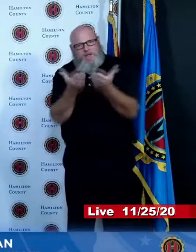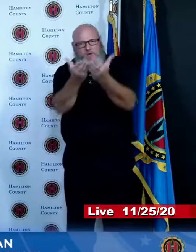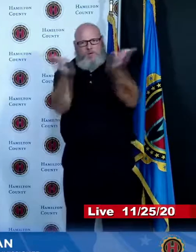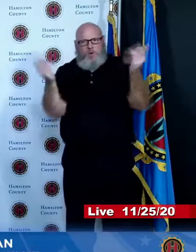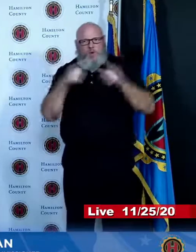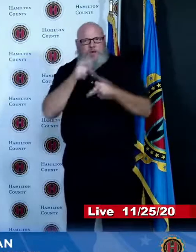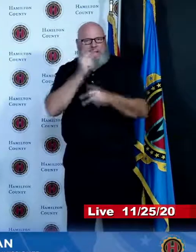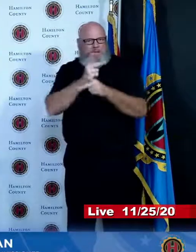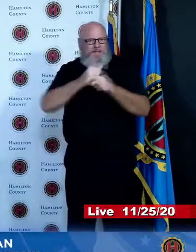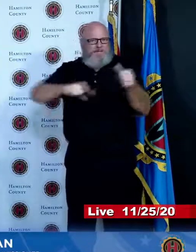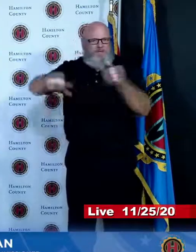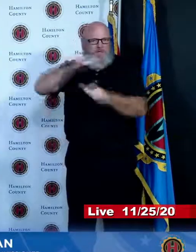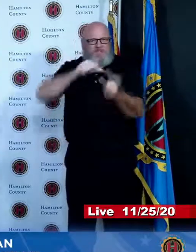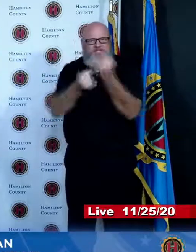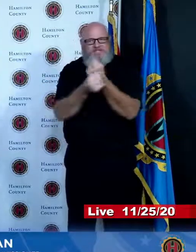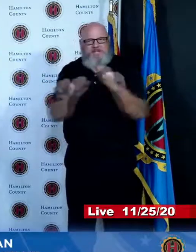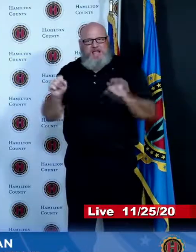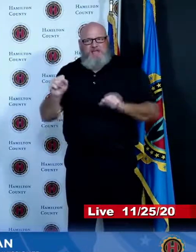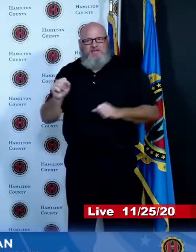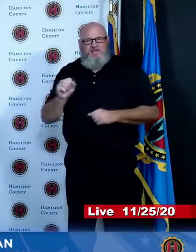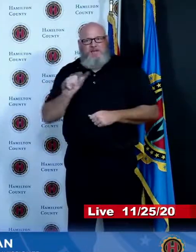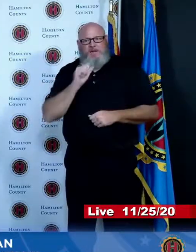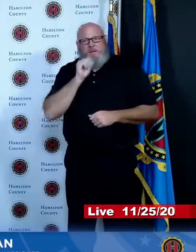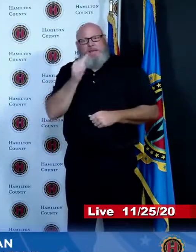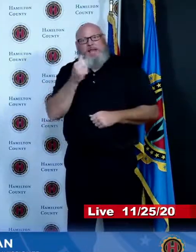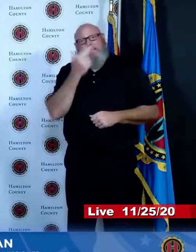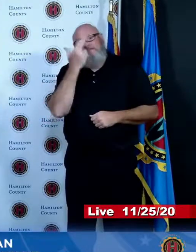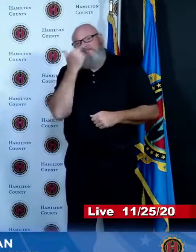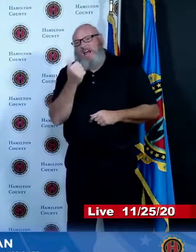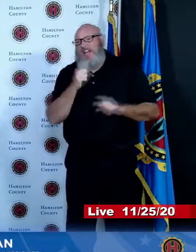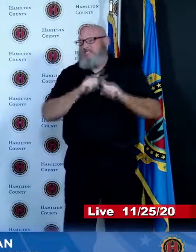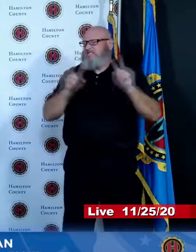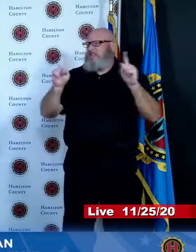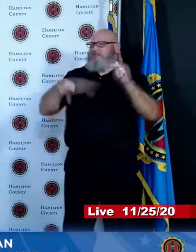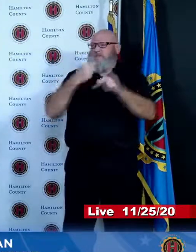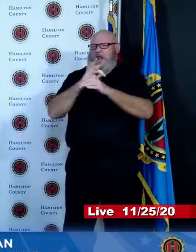be a little bit different than other Thanksgivings but for the first time we actually see a vaccine